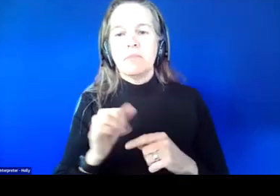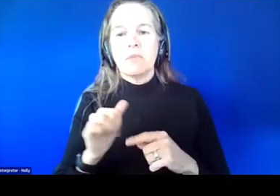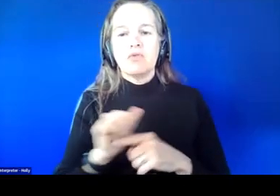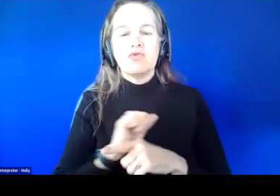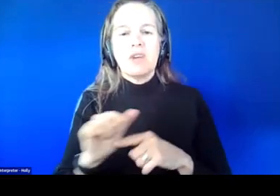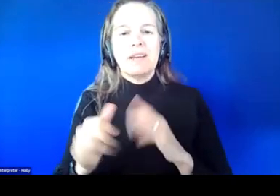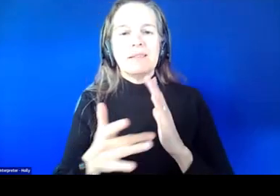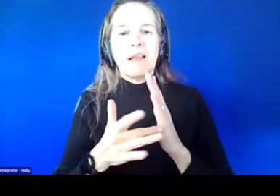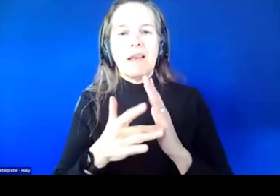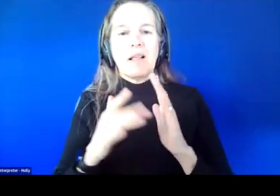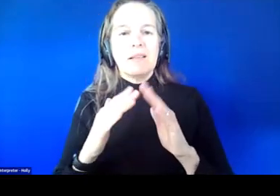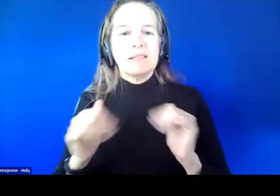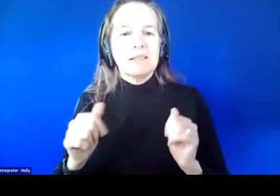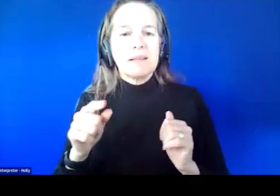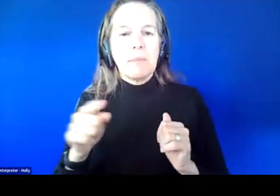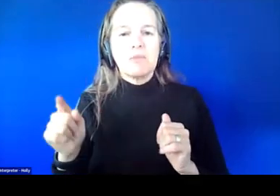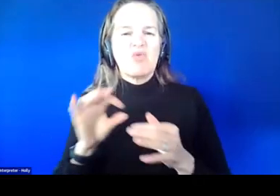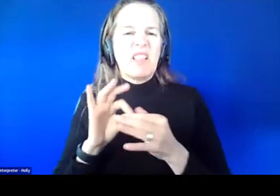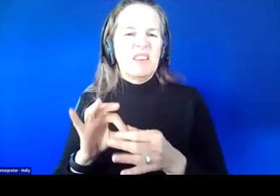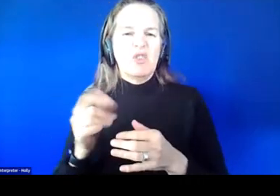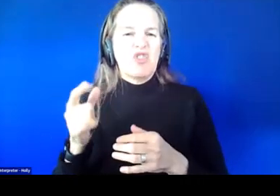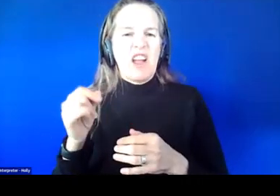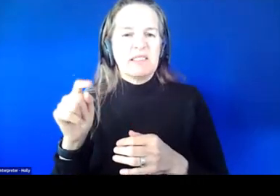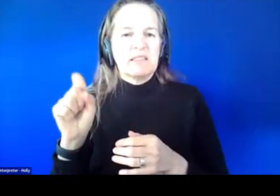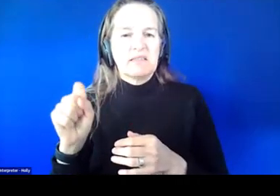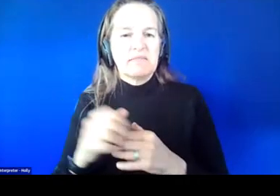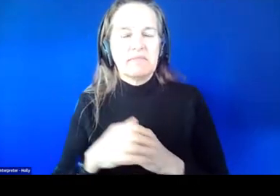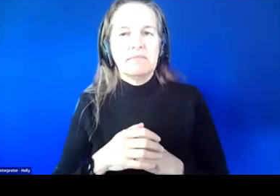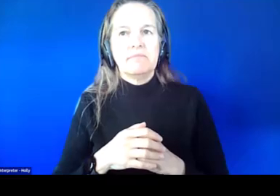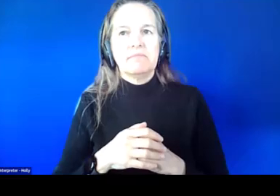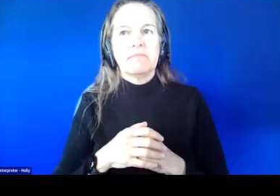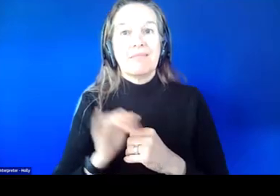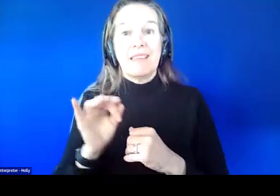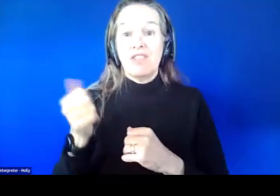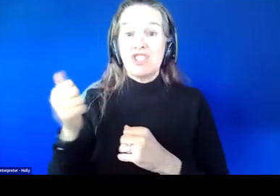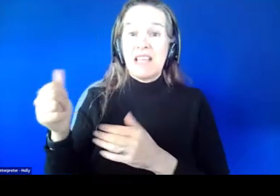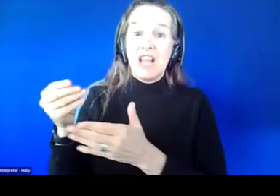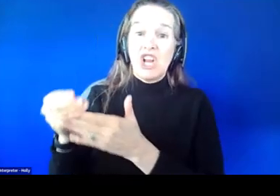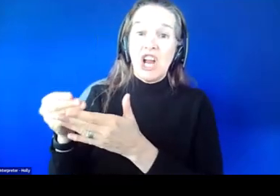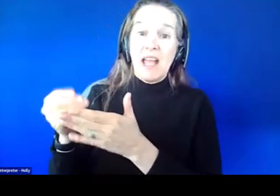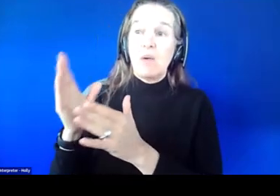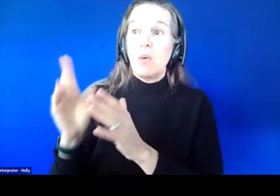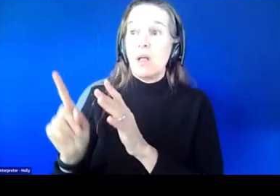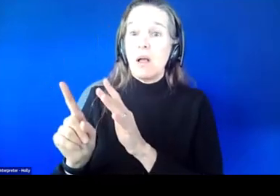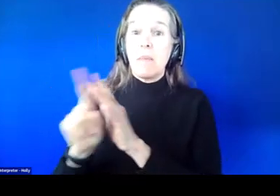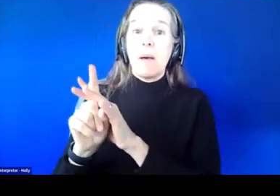their grants um you know if there's any grants that come about through other business areas within